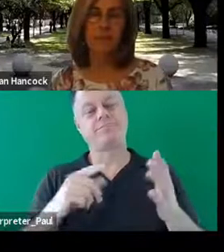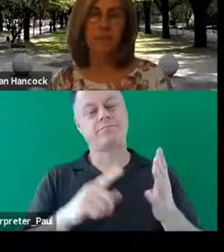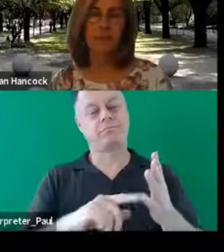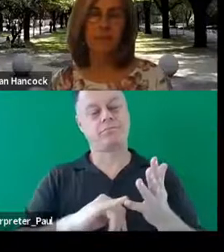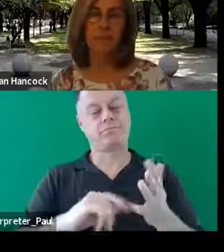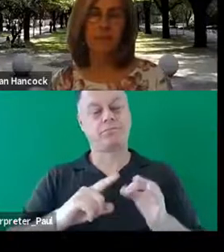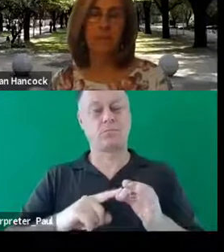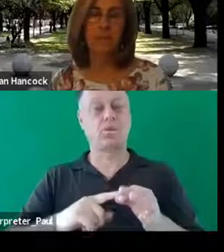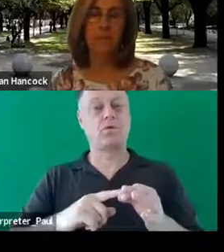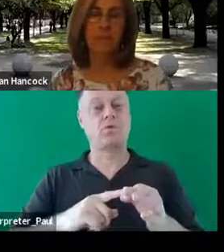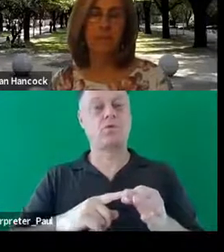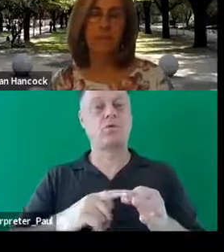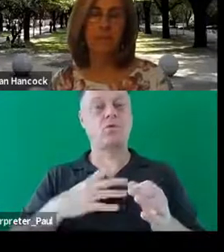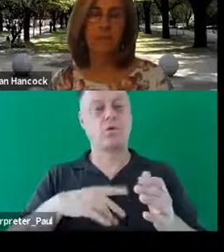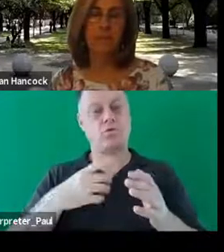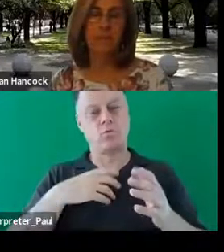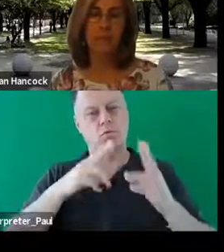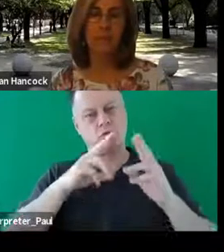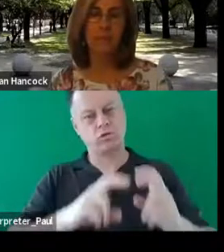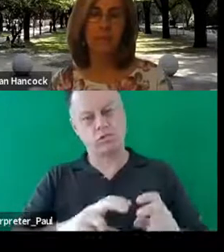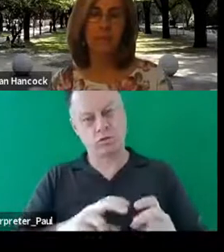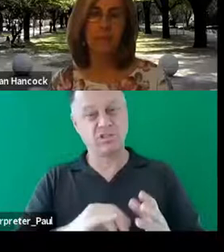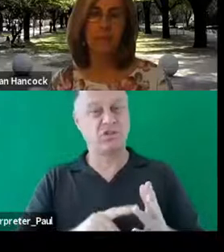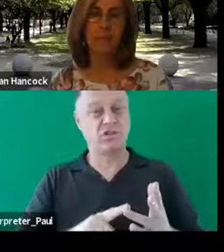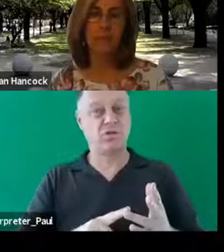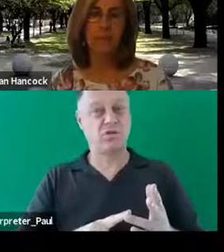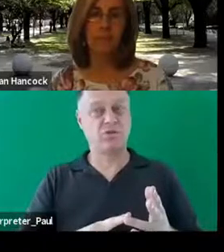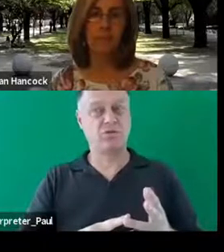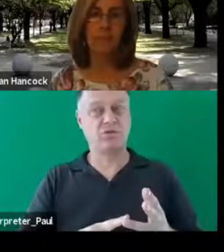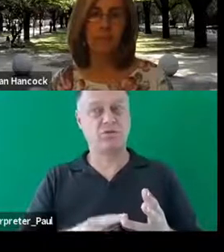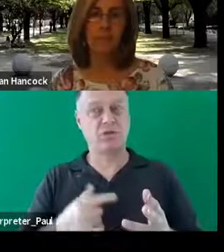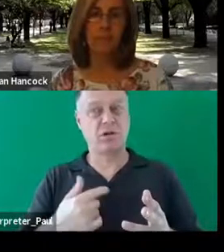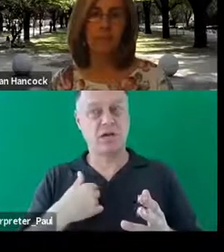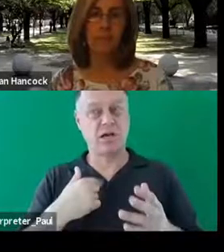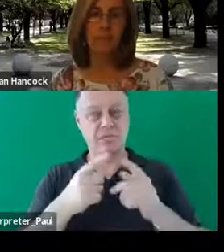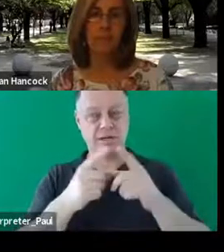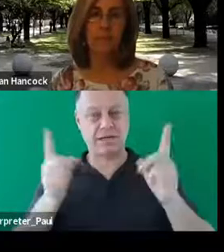we leveraged on that. So I don’t sit in student support, I’m an academic, so I sit a little bit